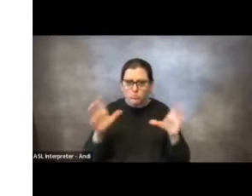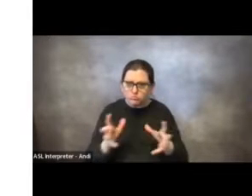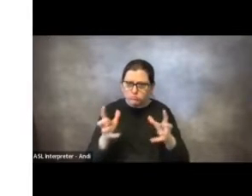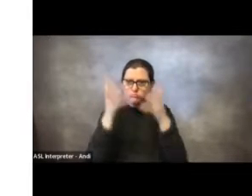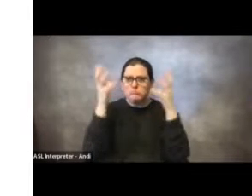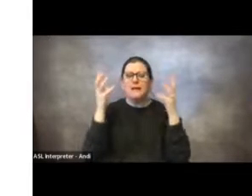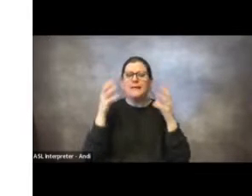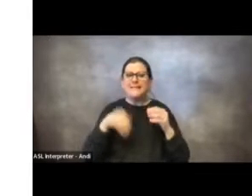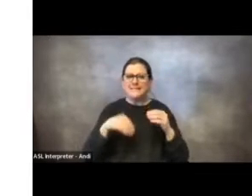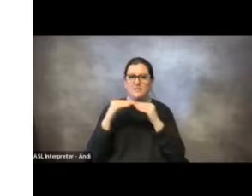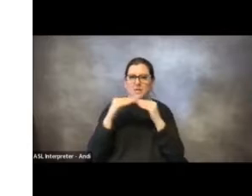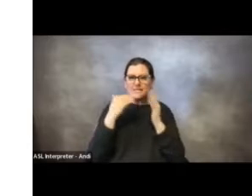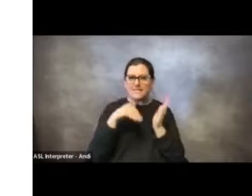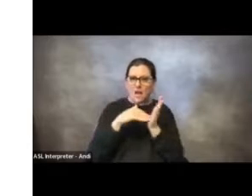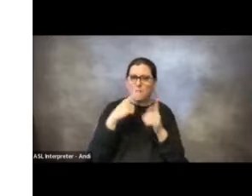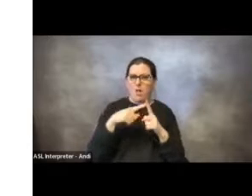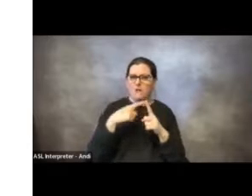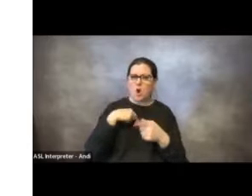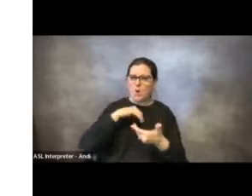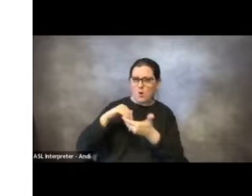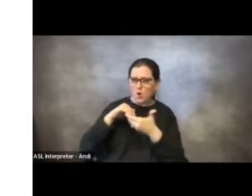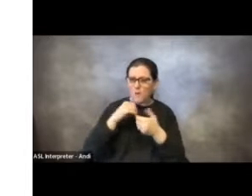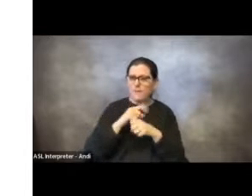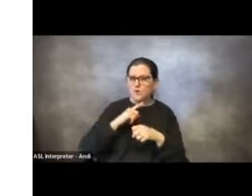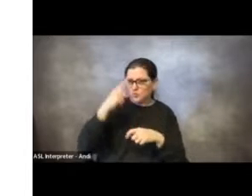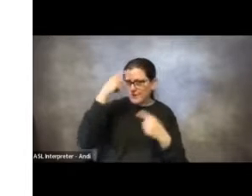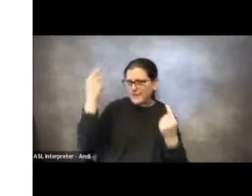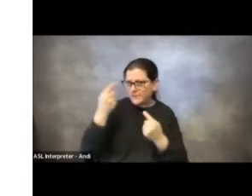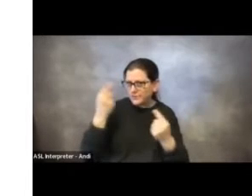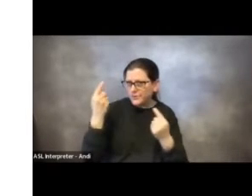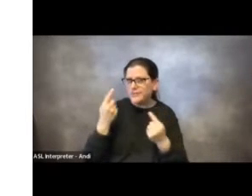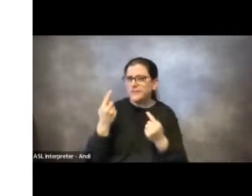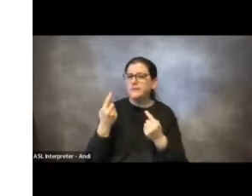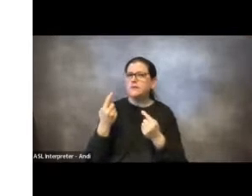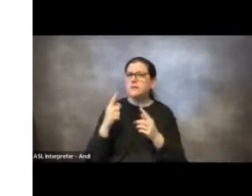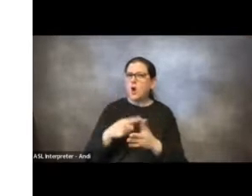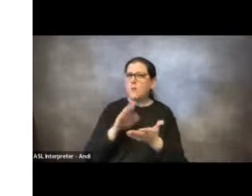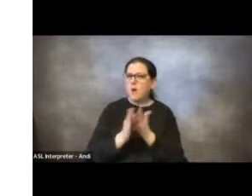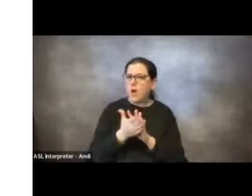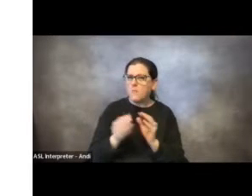beyond our partnerships, really making sure that brain injury starts to be a little bit more embedded into the work that's